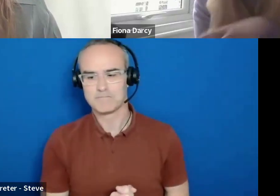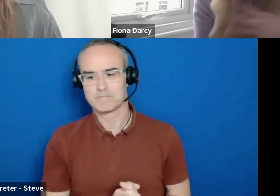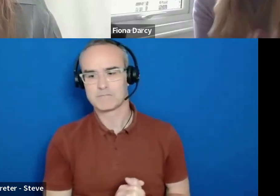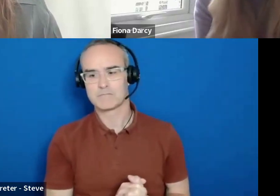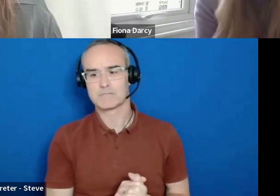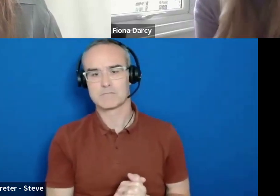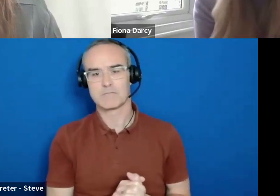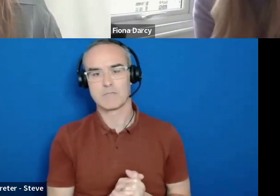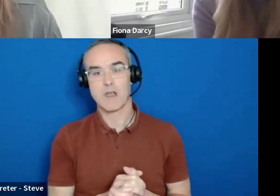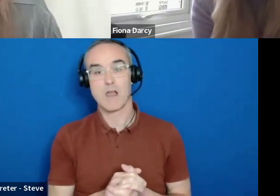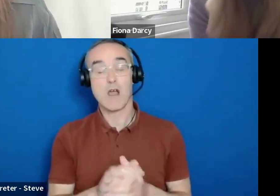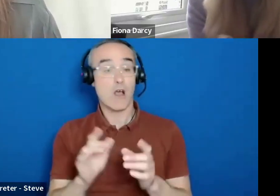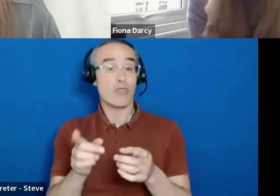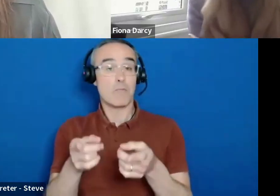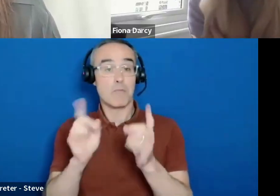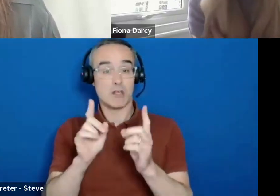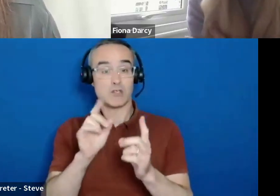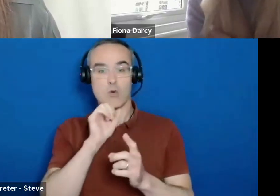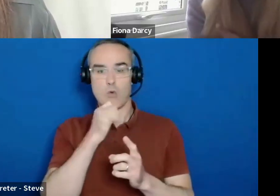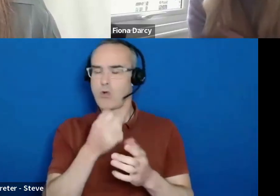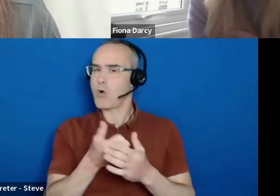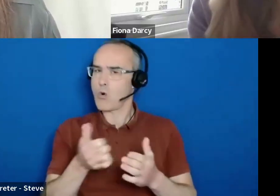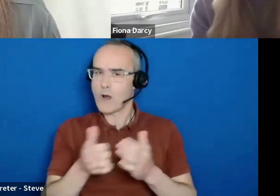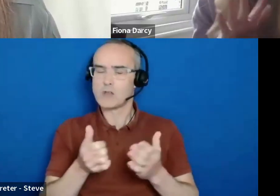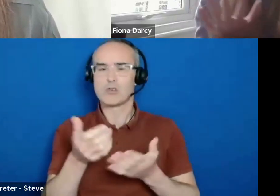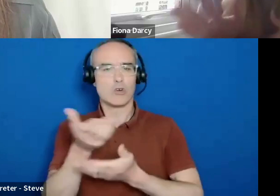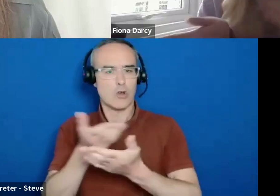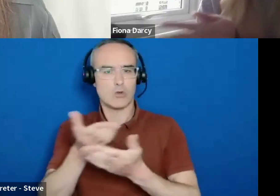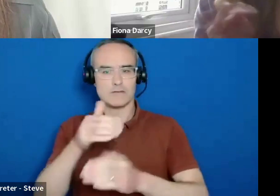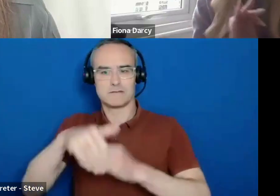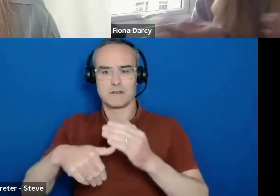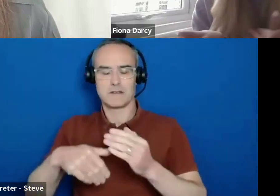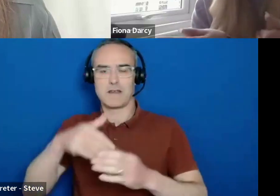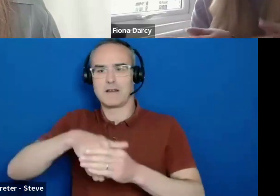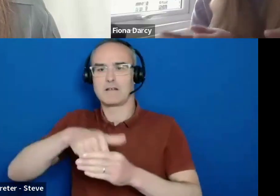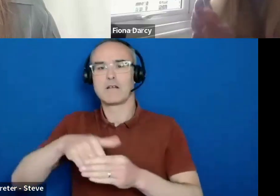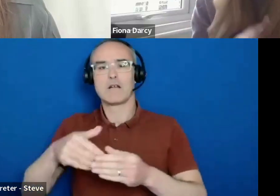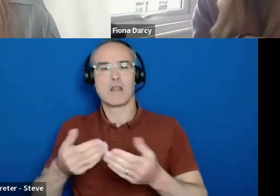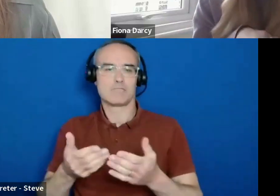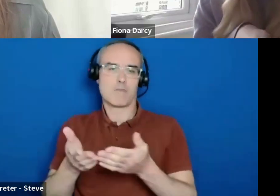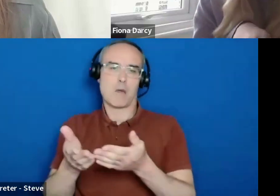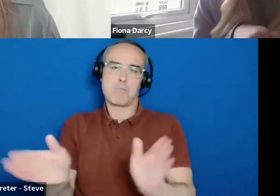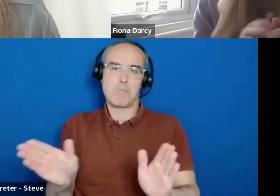And then ministers are always consulted in public appointments processes. It's different for each department, but for DCMS